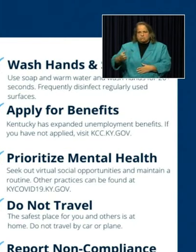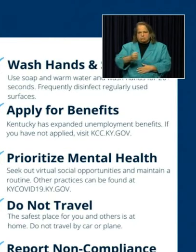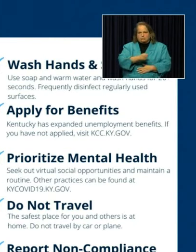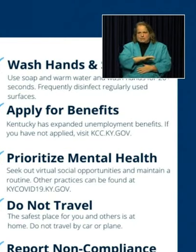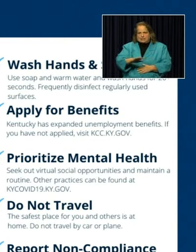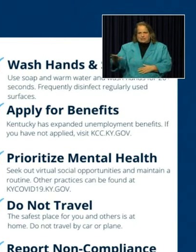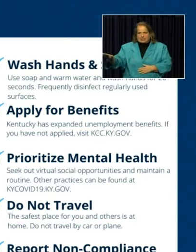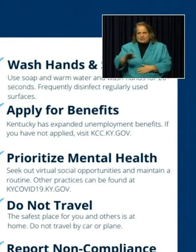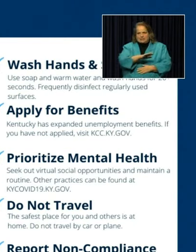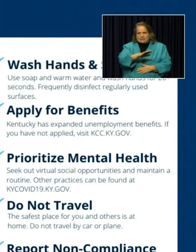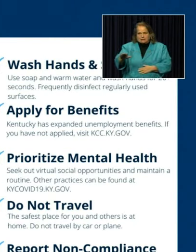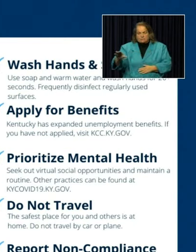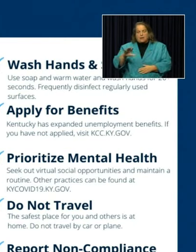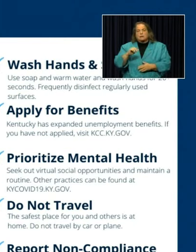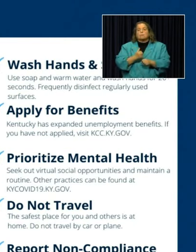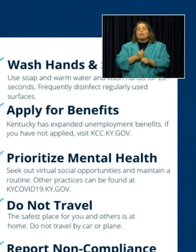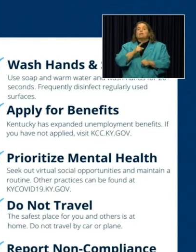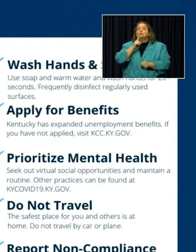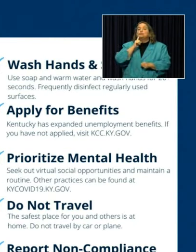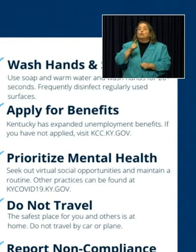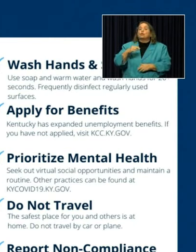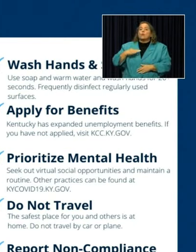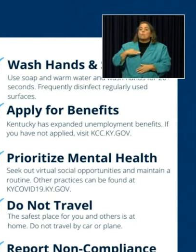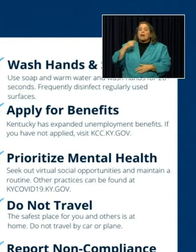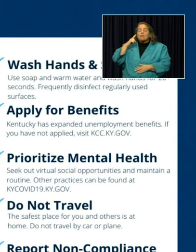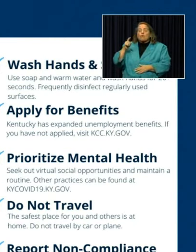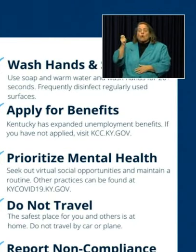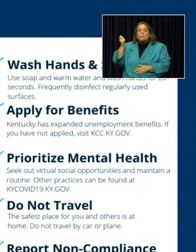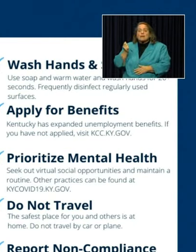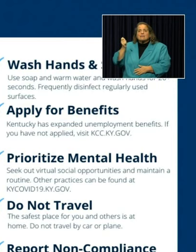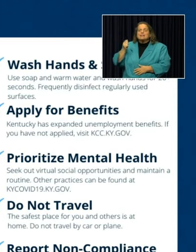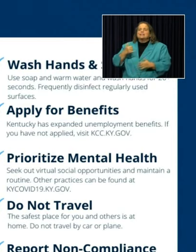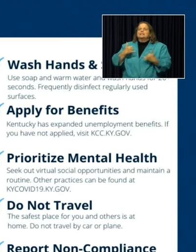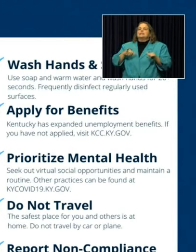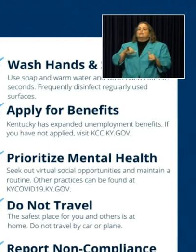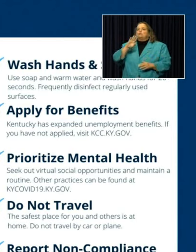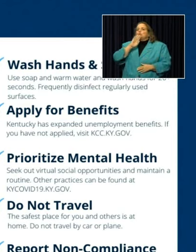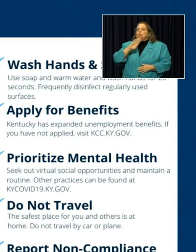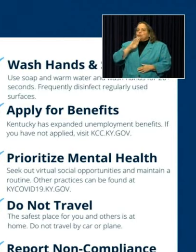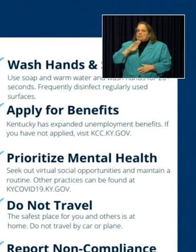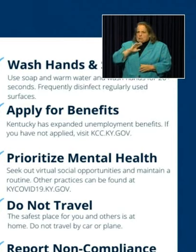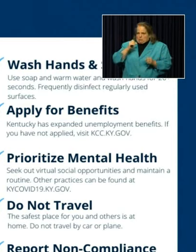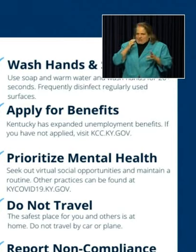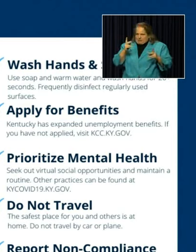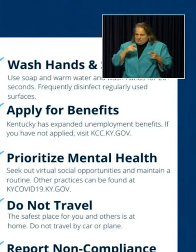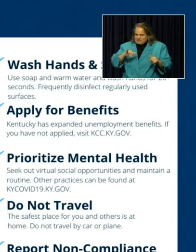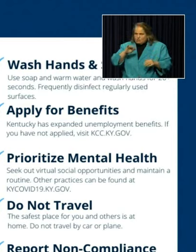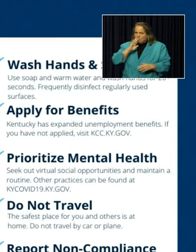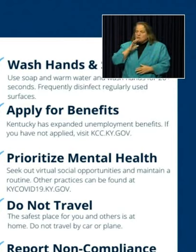FINALLY, DID NOT TRAVEL. AND DO NOT GIVE OTHER PEOPLE A REASON TO TRAVEL. REMEMBER, WE ARE DOING BETTER